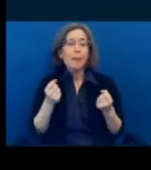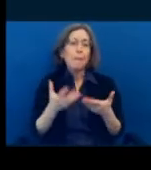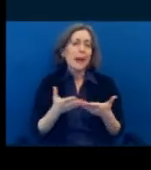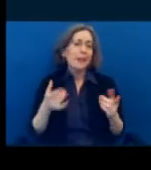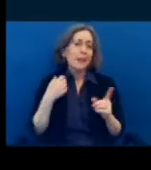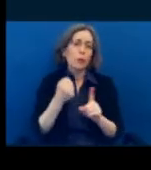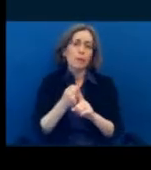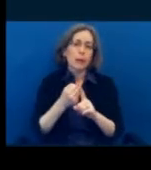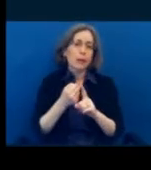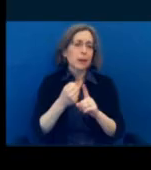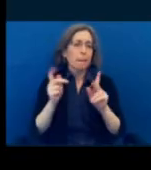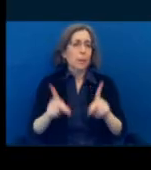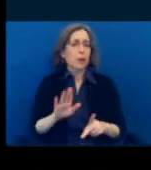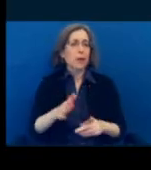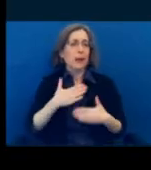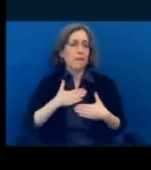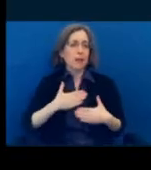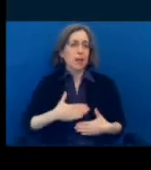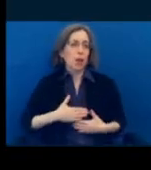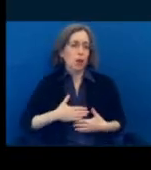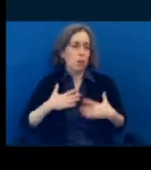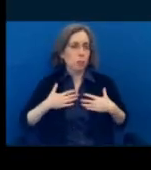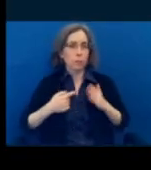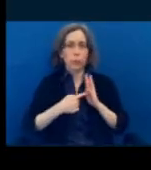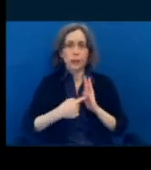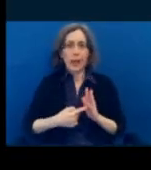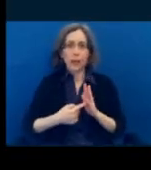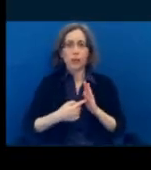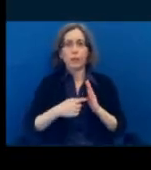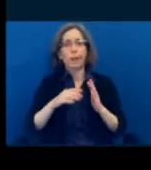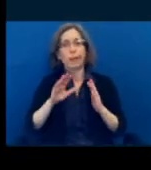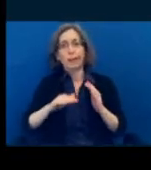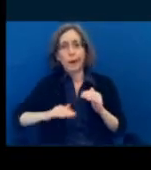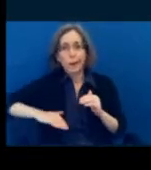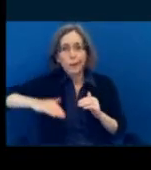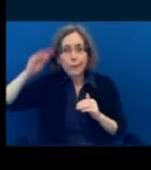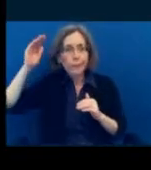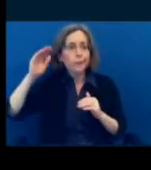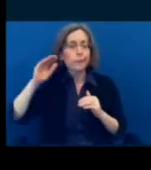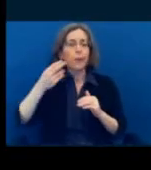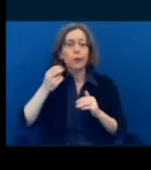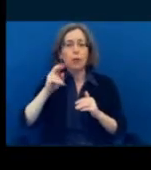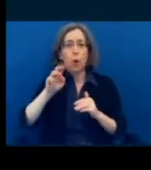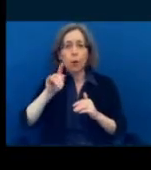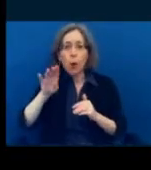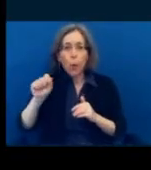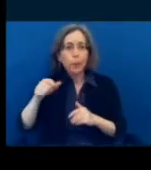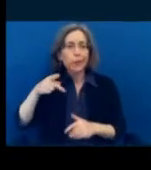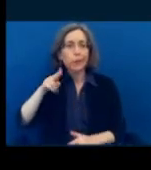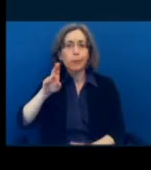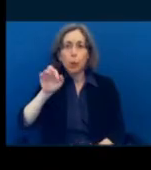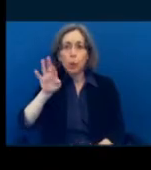PRESENTATION SUCH AS A PERSON'S GENETIC MAKEUP INTERUTERINE DEVELOPMENT, HORMONAL DEVELOPMENT AND PUBERTY. AS A RESULT, THERE'S VARIETY IN